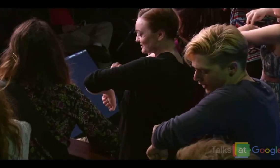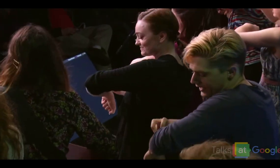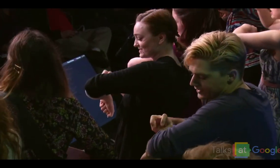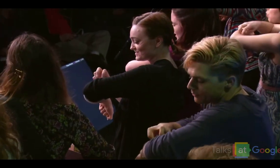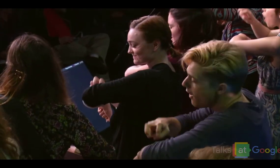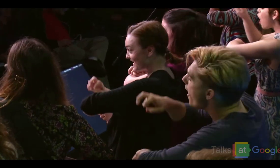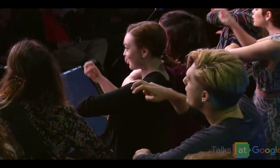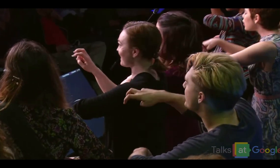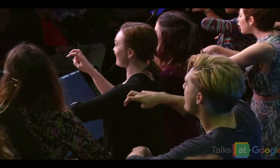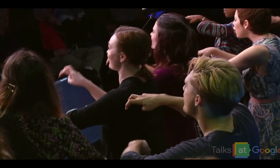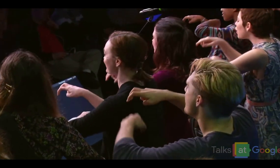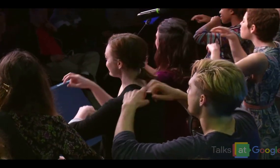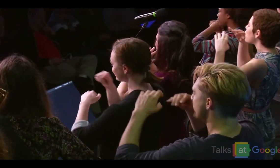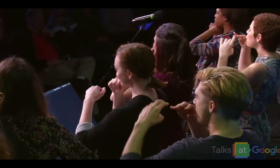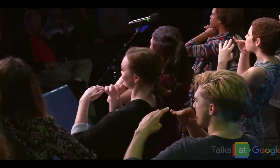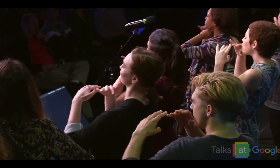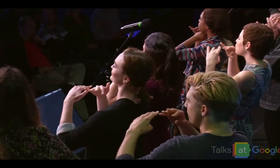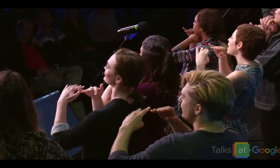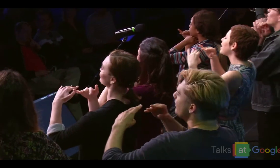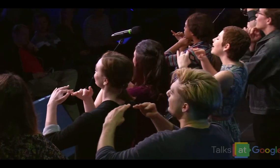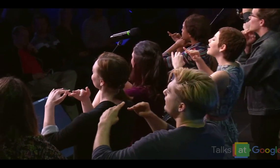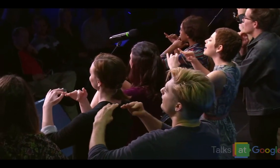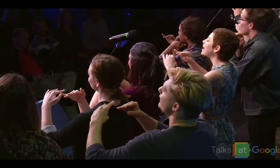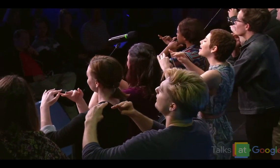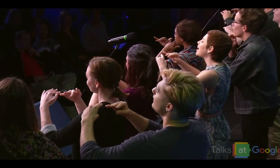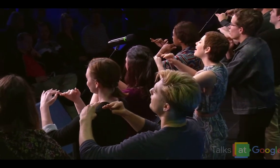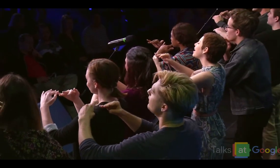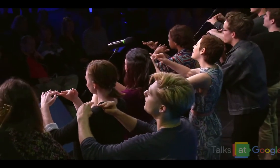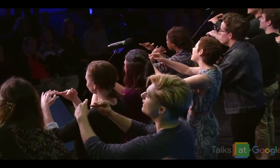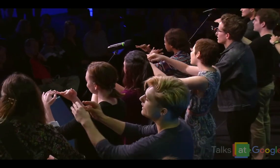Crickets wander, murmuring